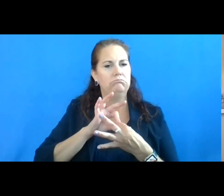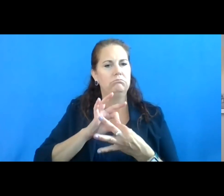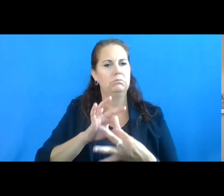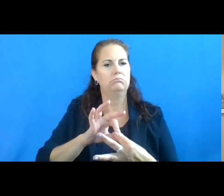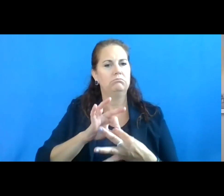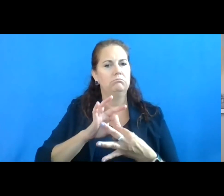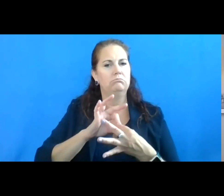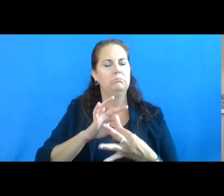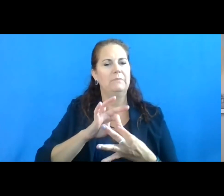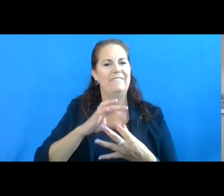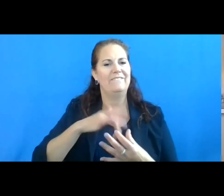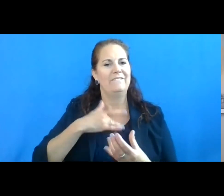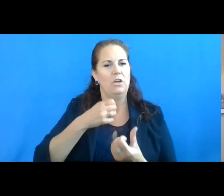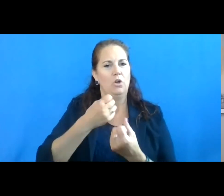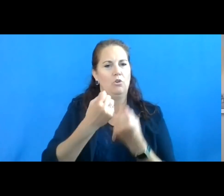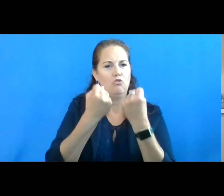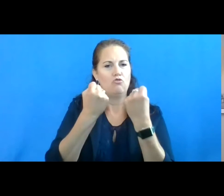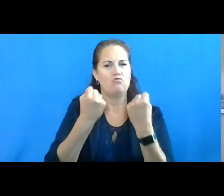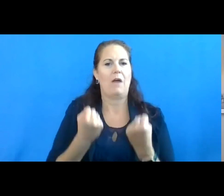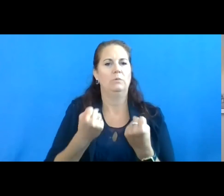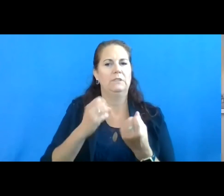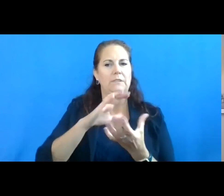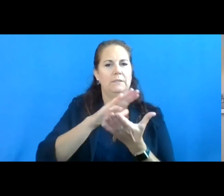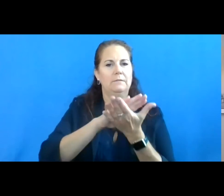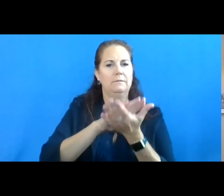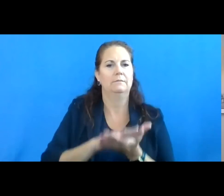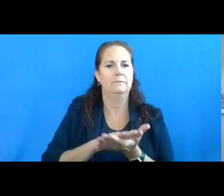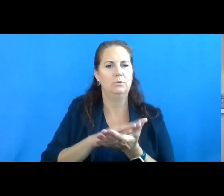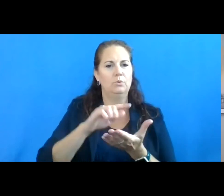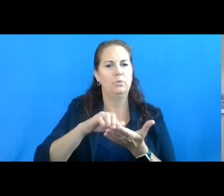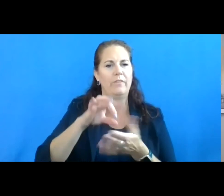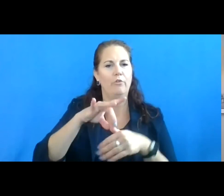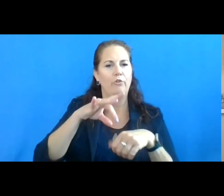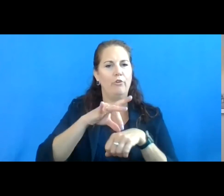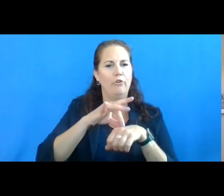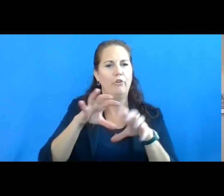held by the earth and held by gravity.